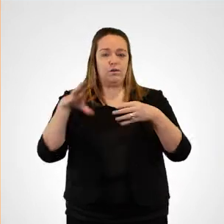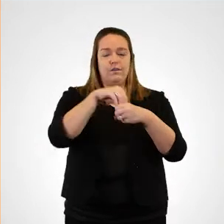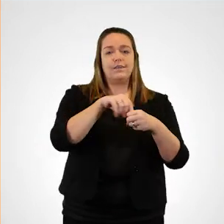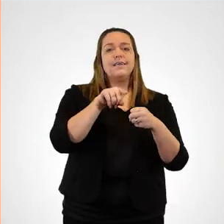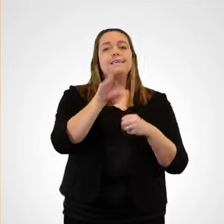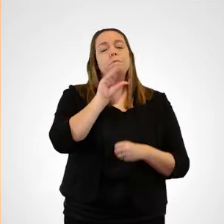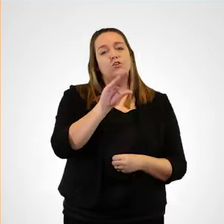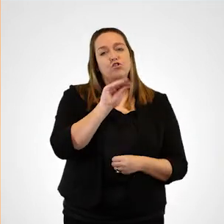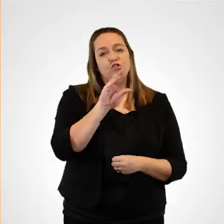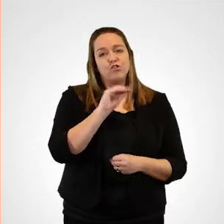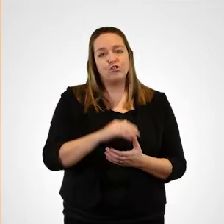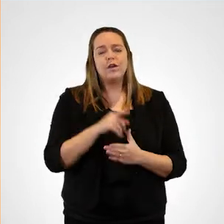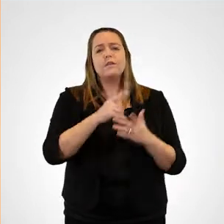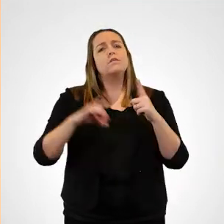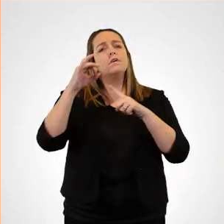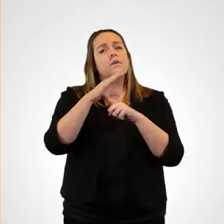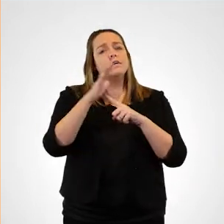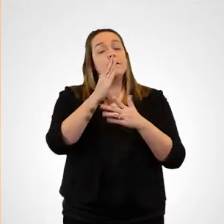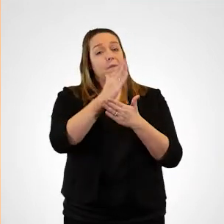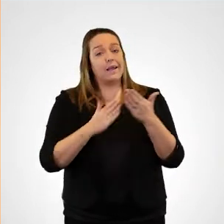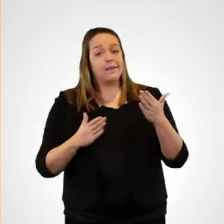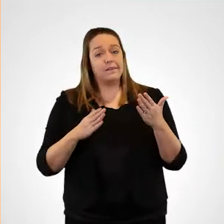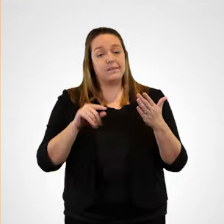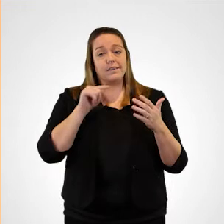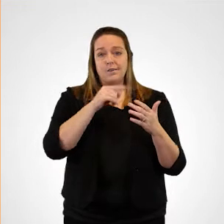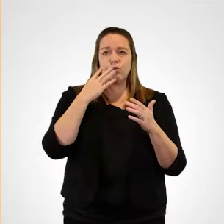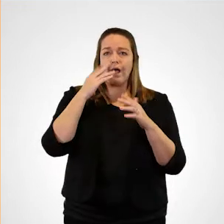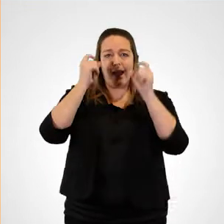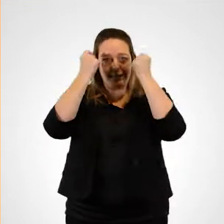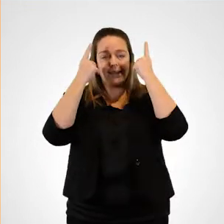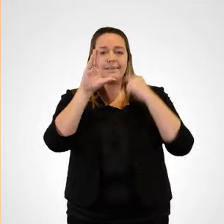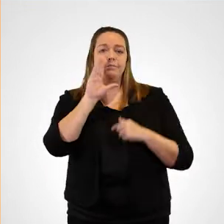and it's an integral part of perceiving speech